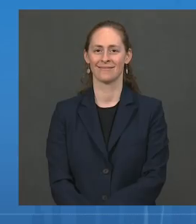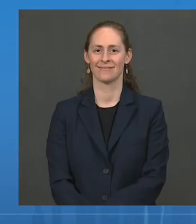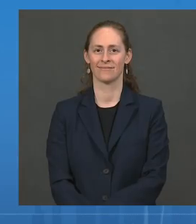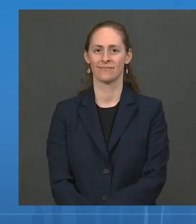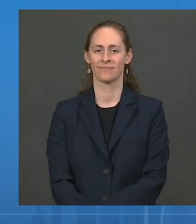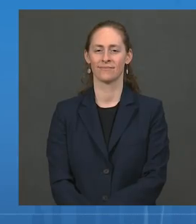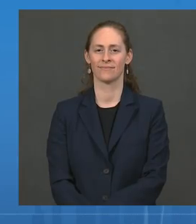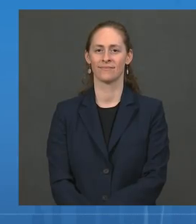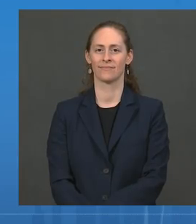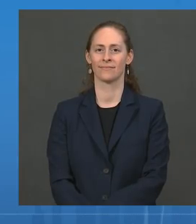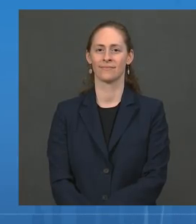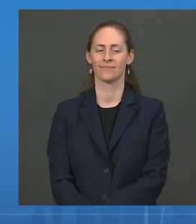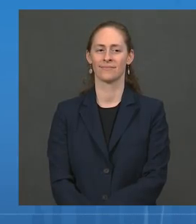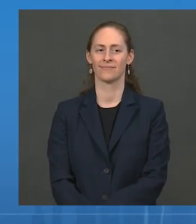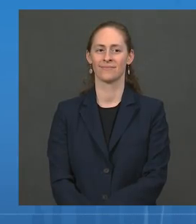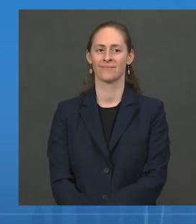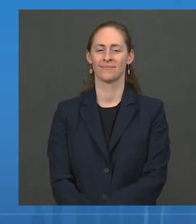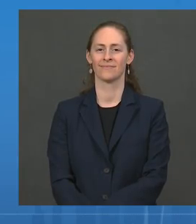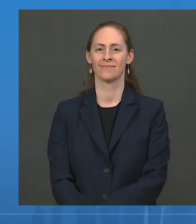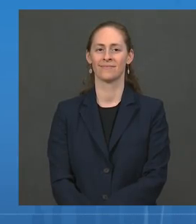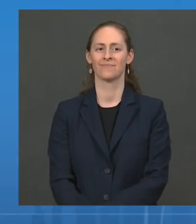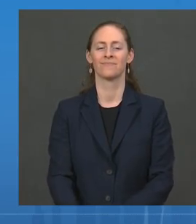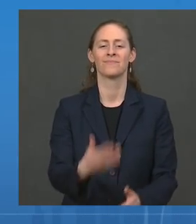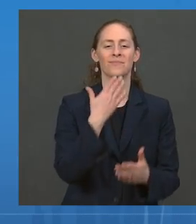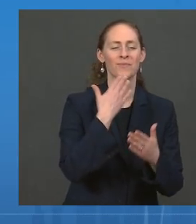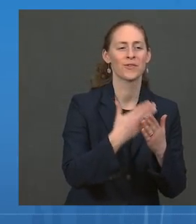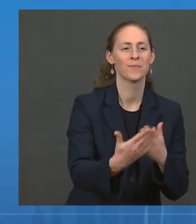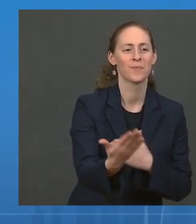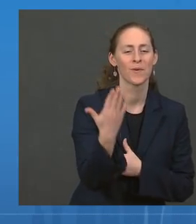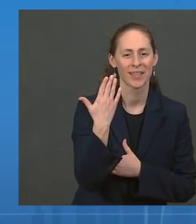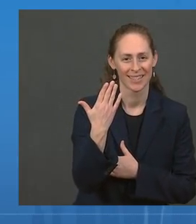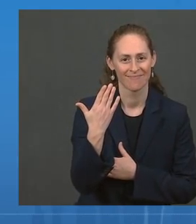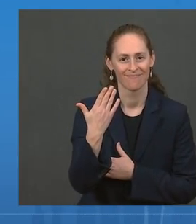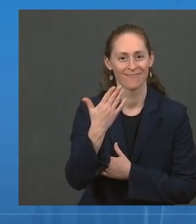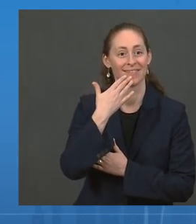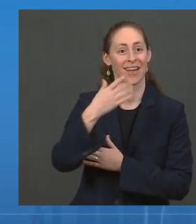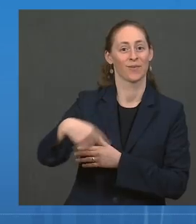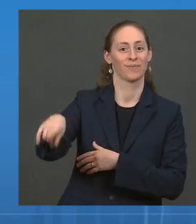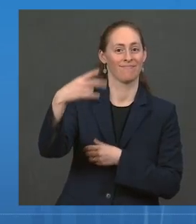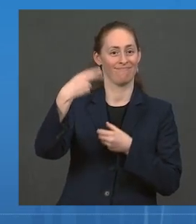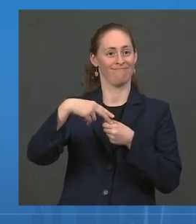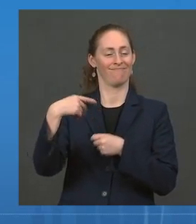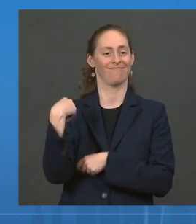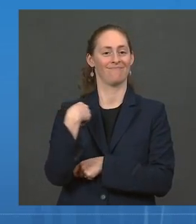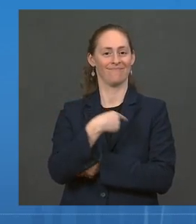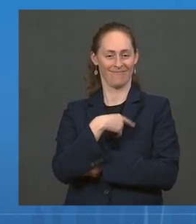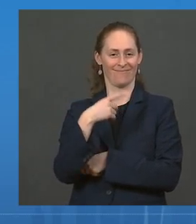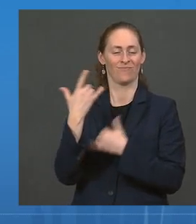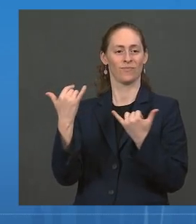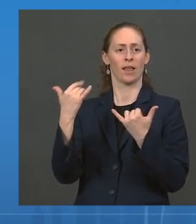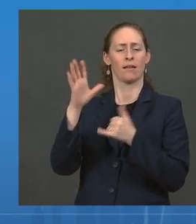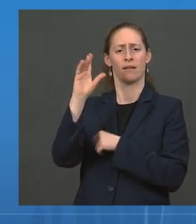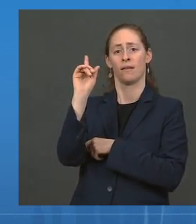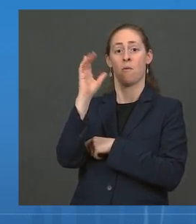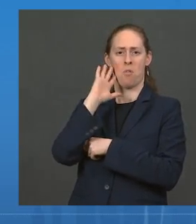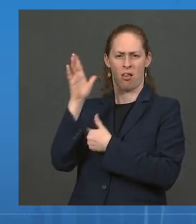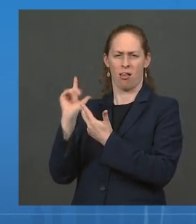Mr. Zients: Good morning, everyone. And thanks for joining us. I'll turn to the doctors in a moment. First, I want to share an update